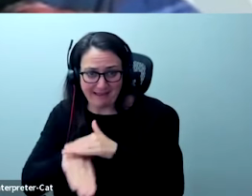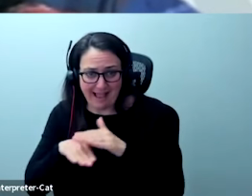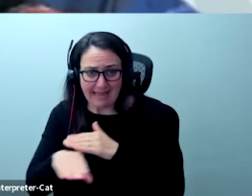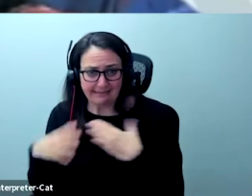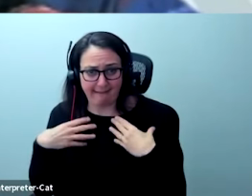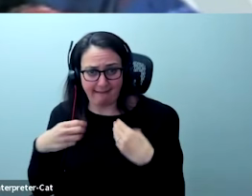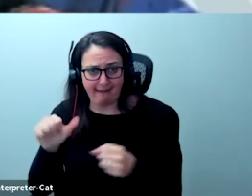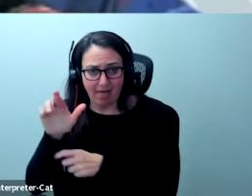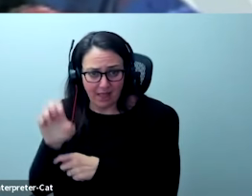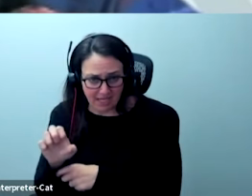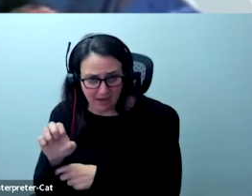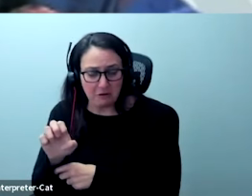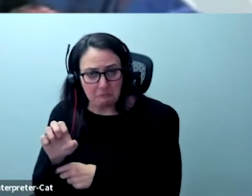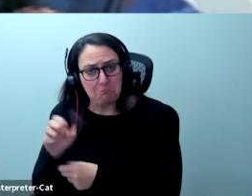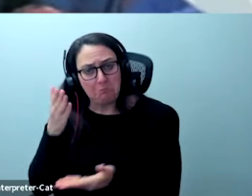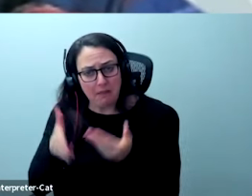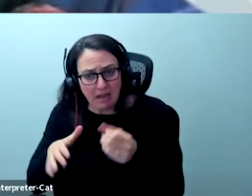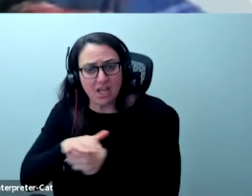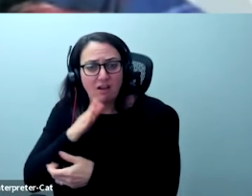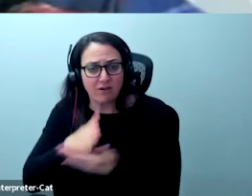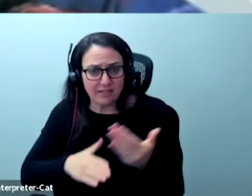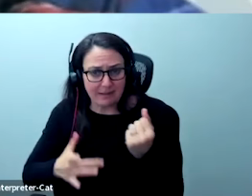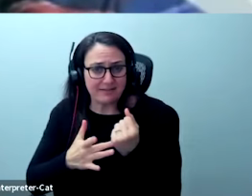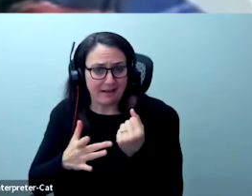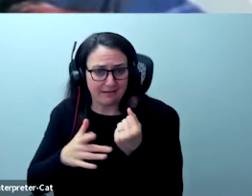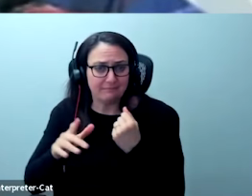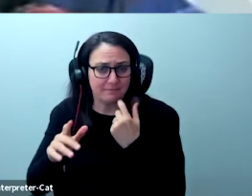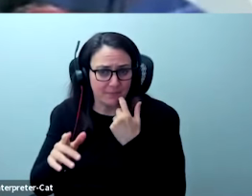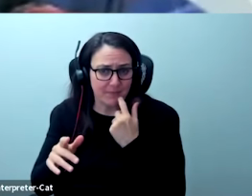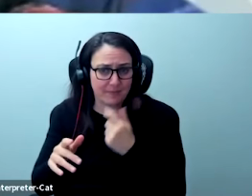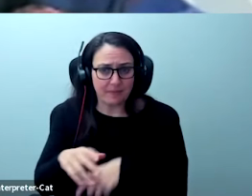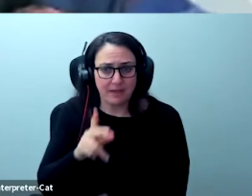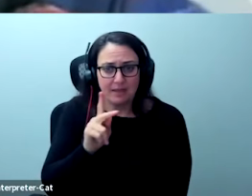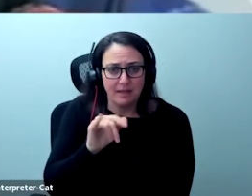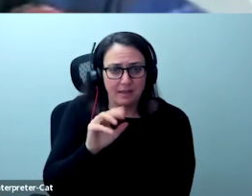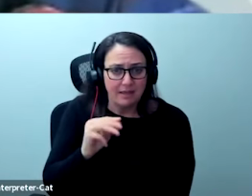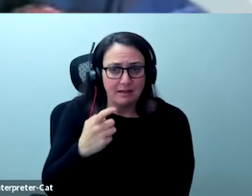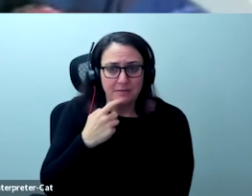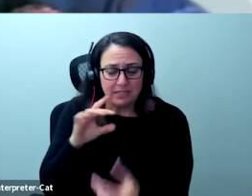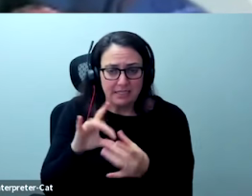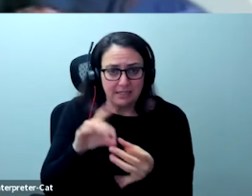"which might cover some of these technologies." Kimberly shares just yesterday how she was able